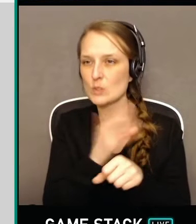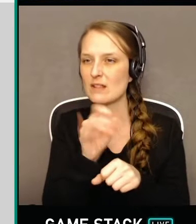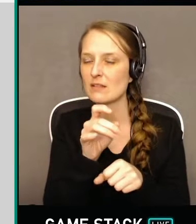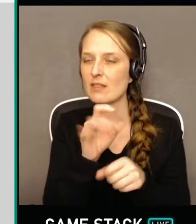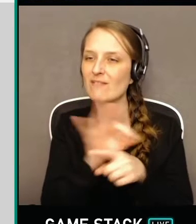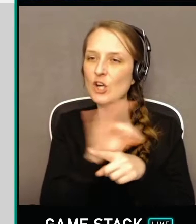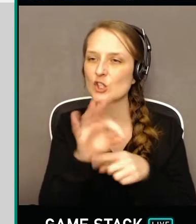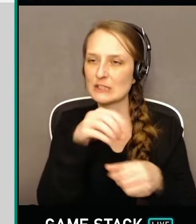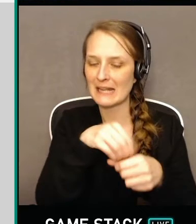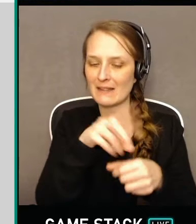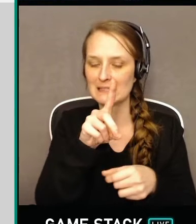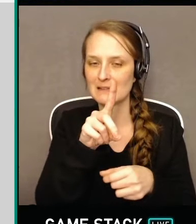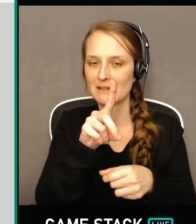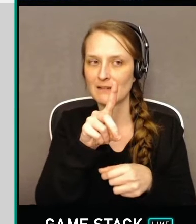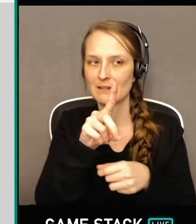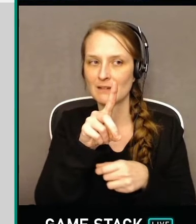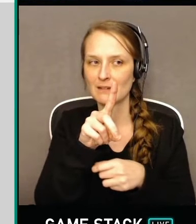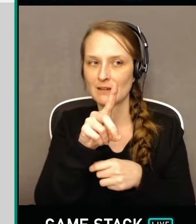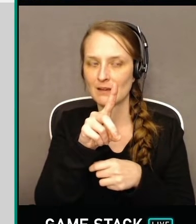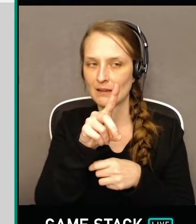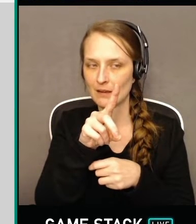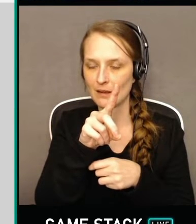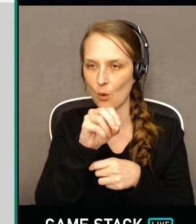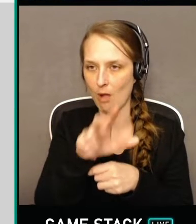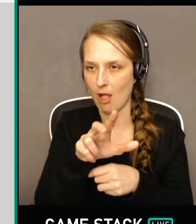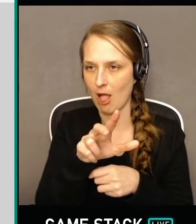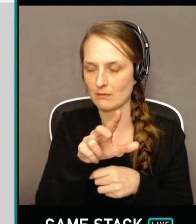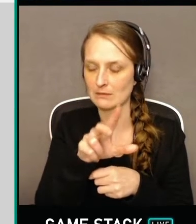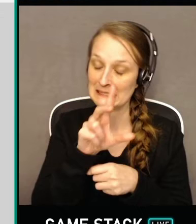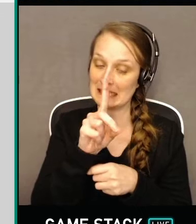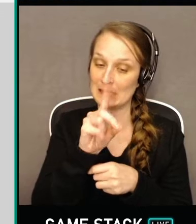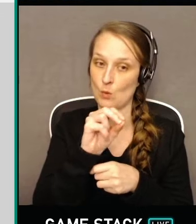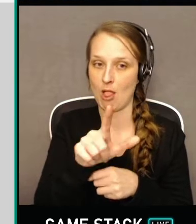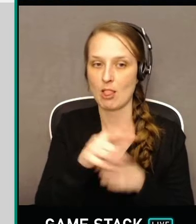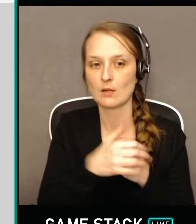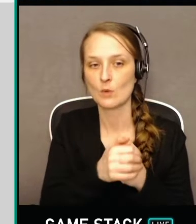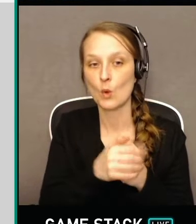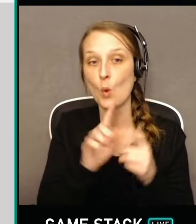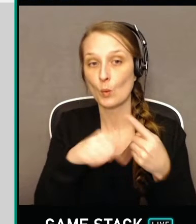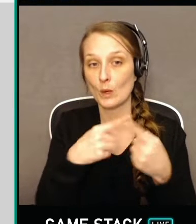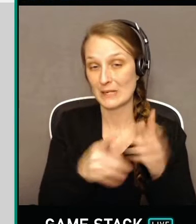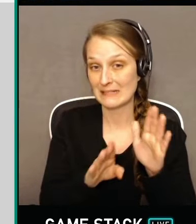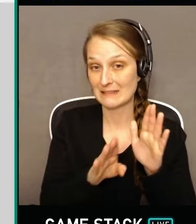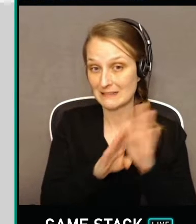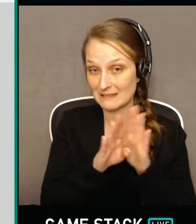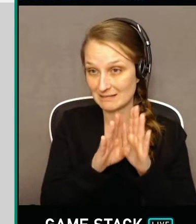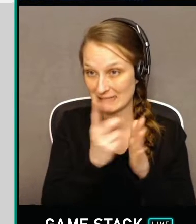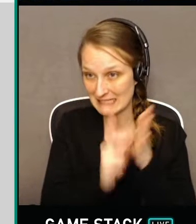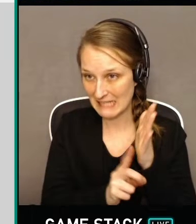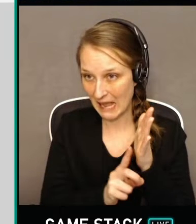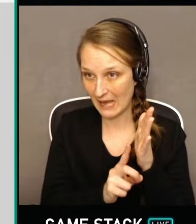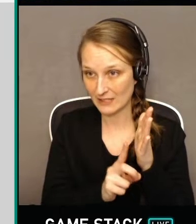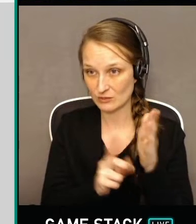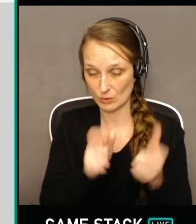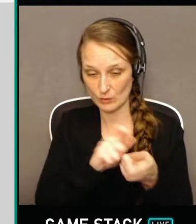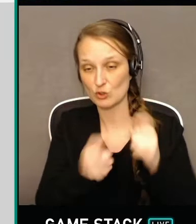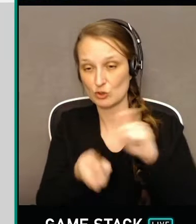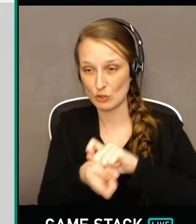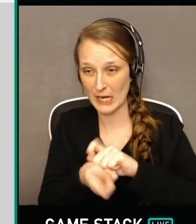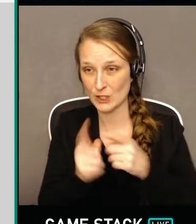Now we had a constraint when we design the Agility SDK model. With any change we wanted to make to the OS,